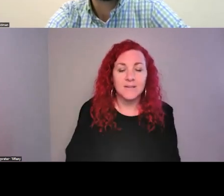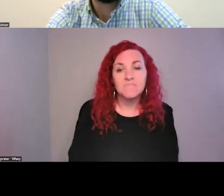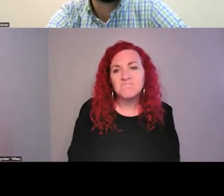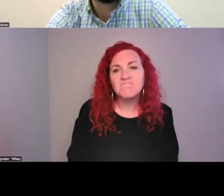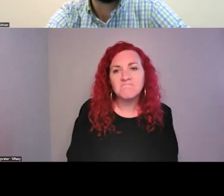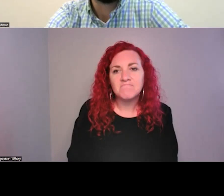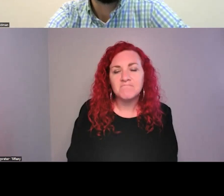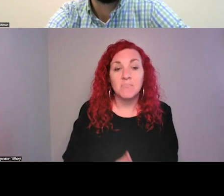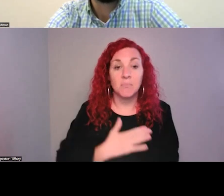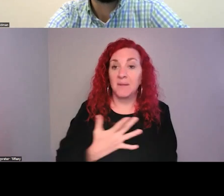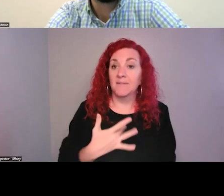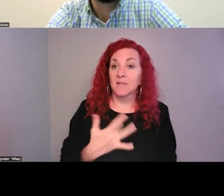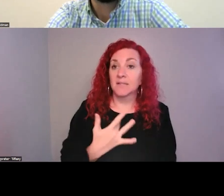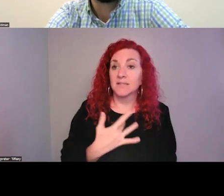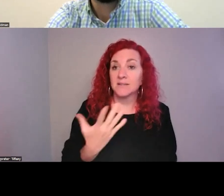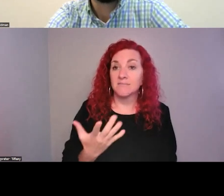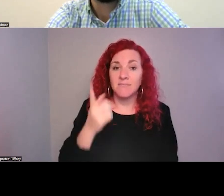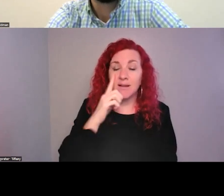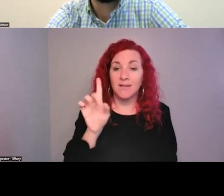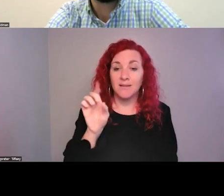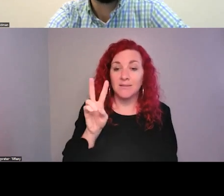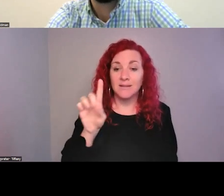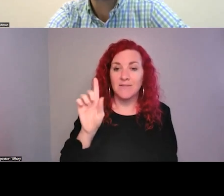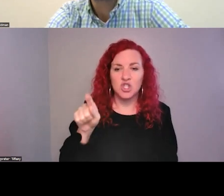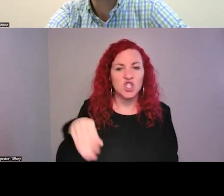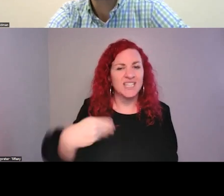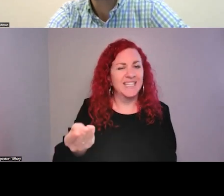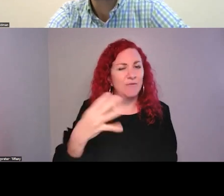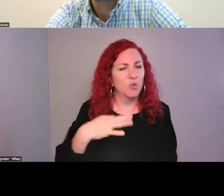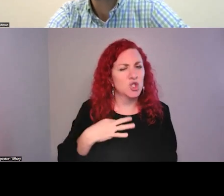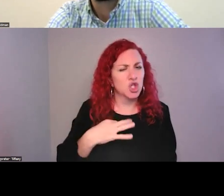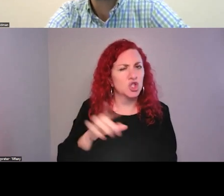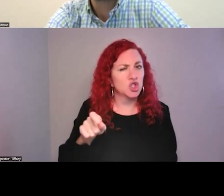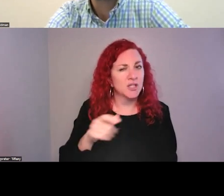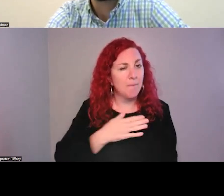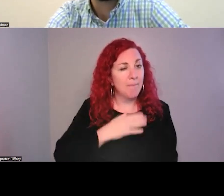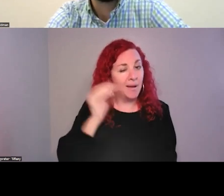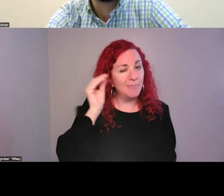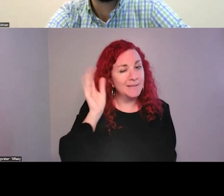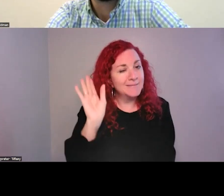I THINK DAVID SHOULD GIVE YOU A SHIRT.